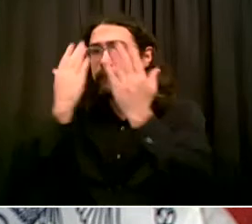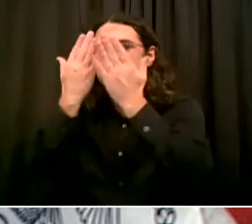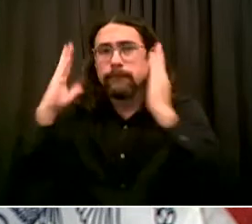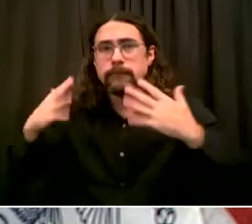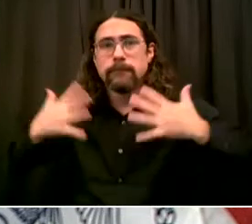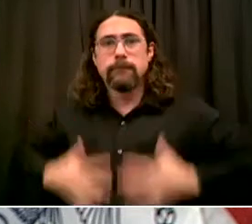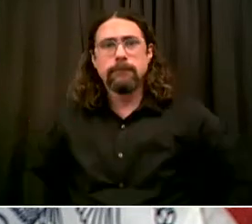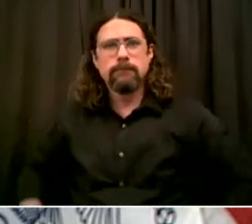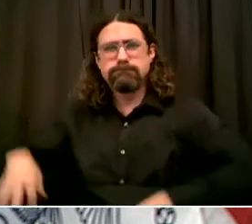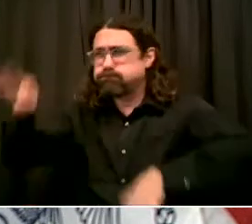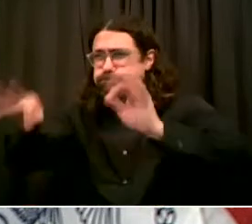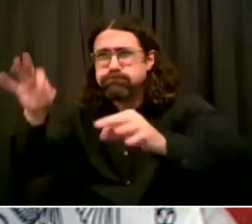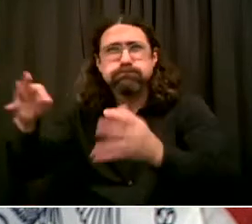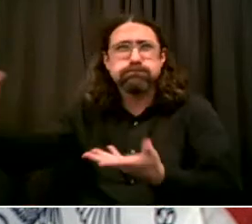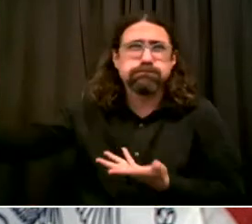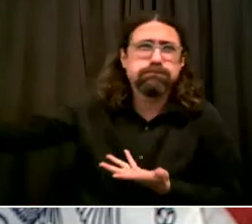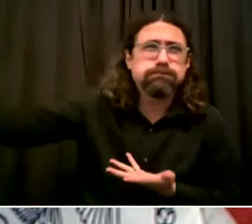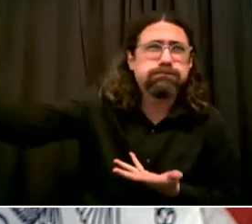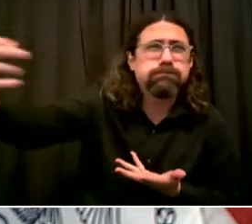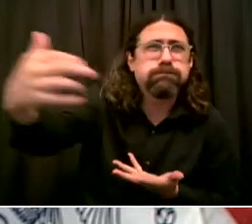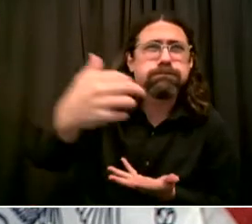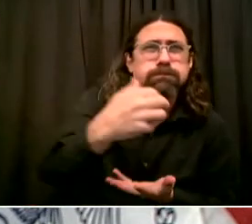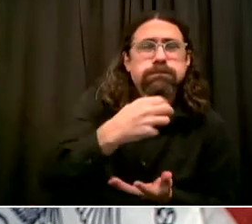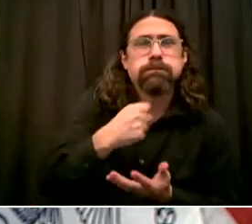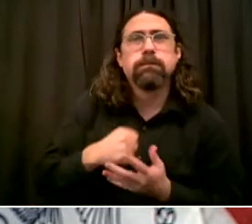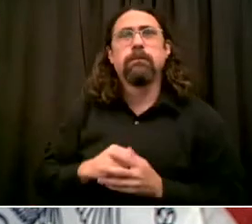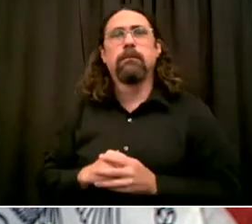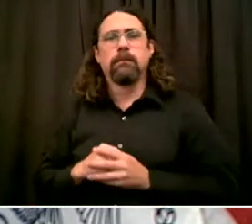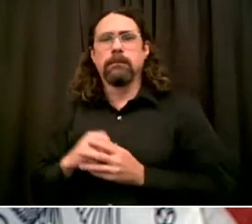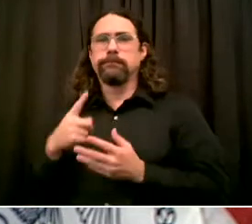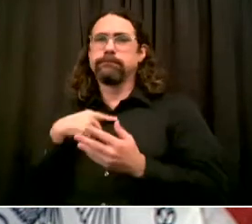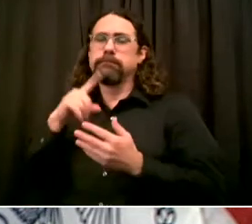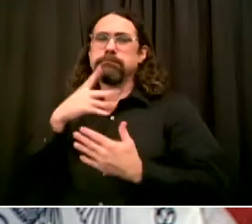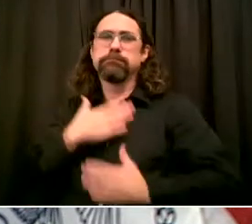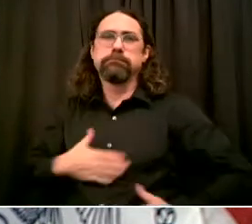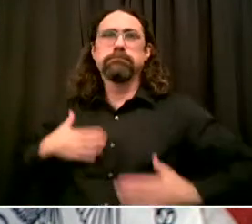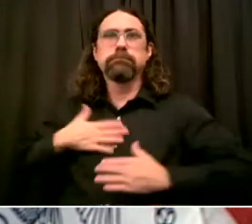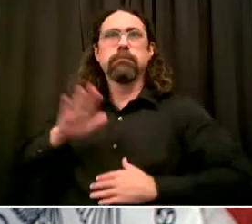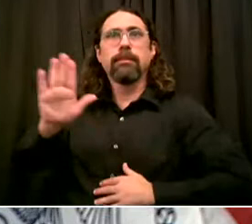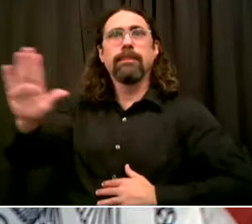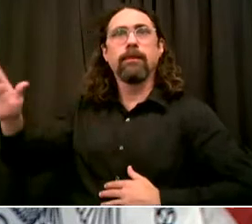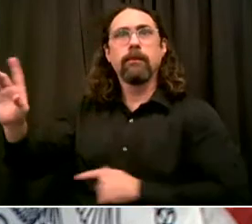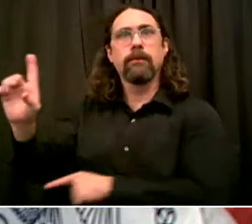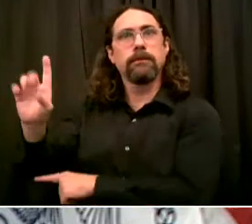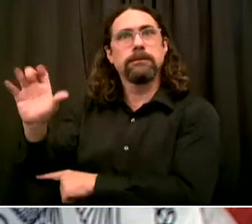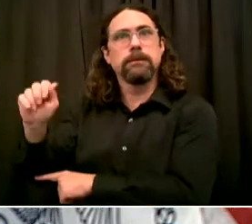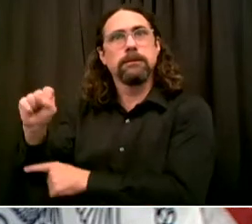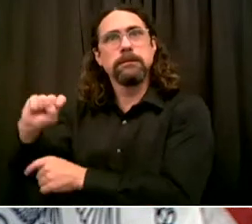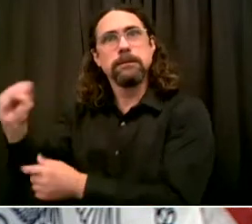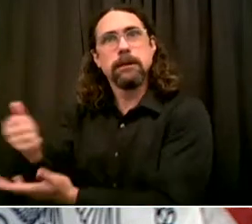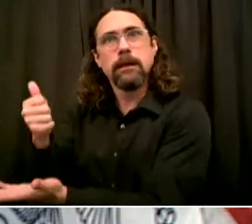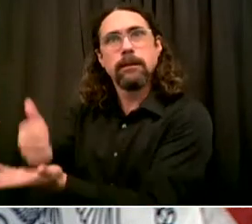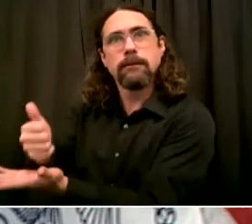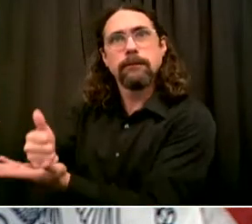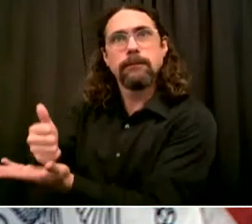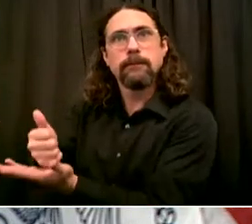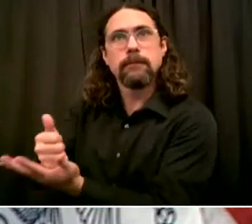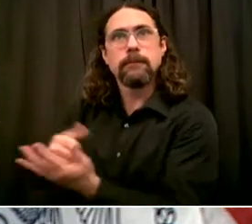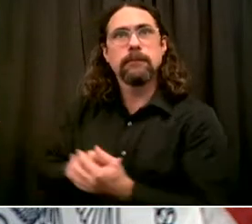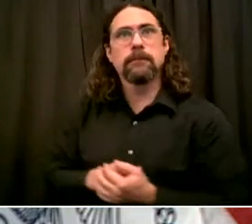ALL SORTS OF CCCIRUALALOR WK EARLY ON. THAT IS A NATURAL PLACE TO TURN. ON THE QUESTION OF HOW WE'RE